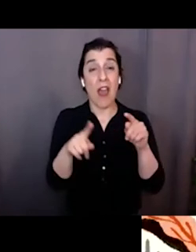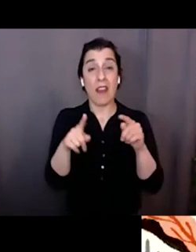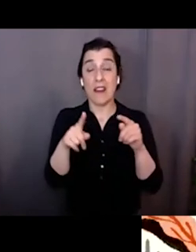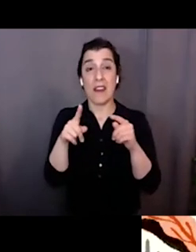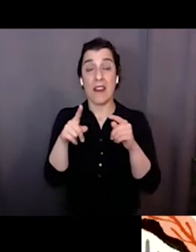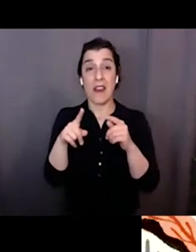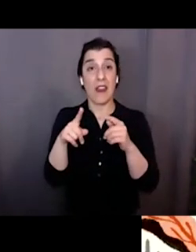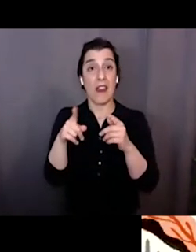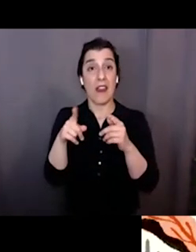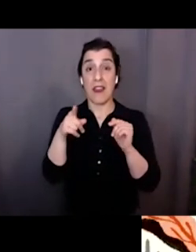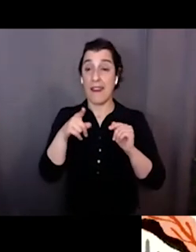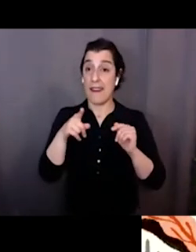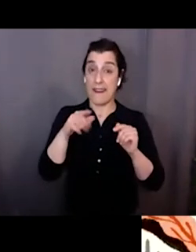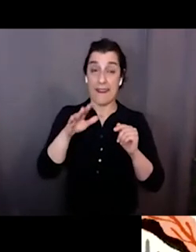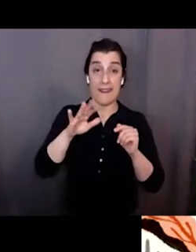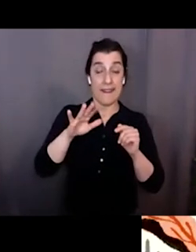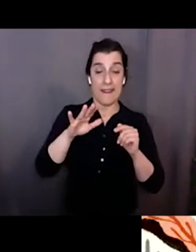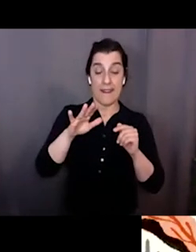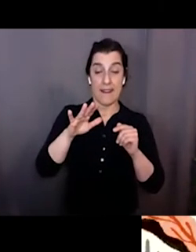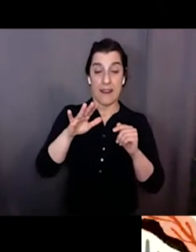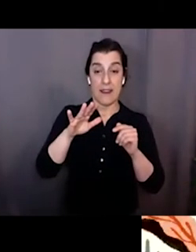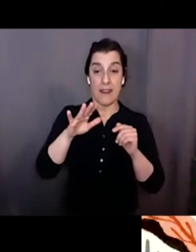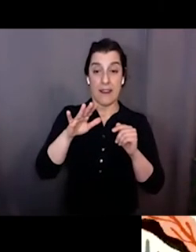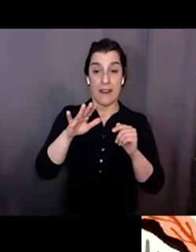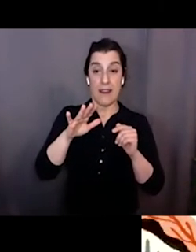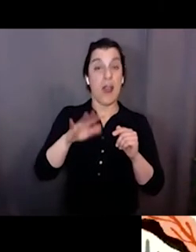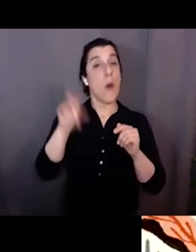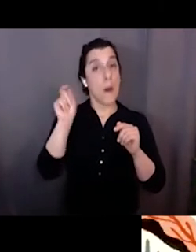refusal to adopt technologies that don't have all of our best interests,